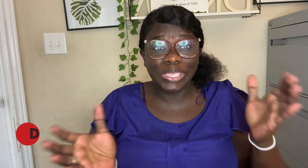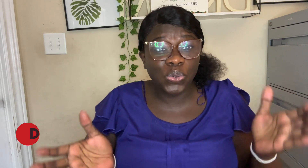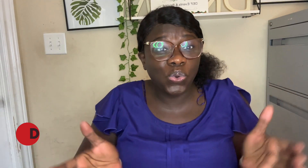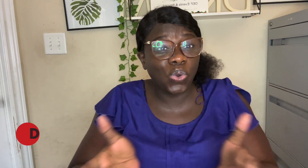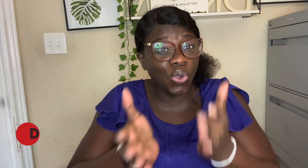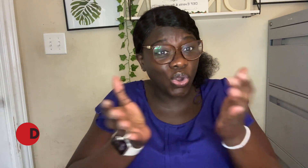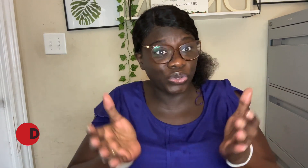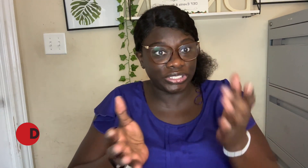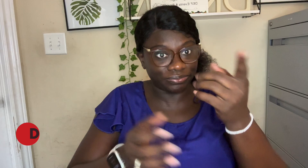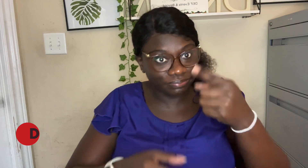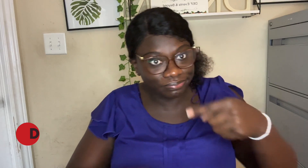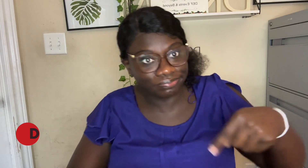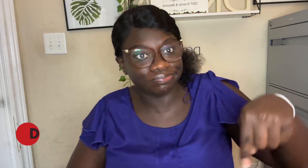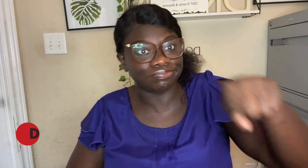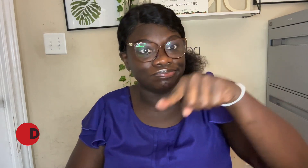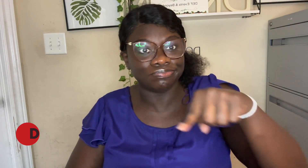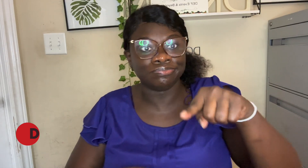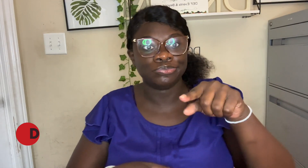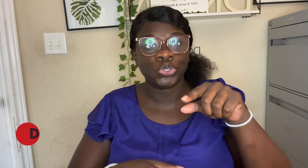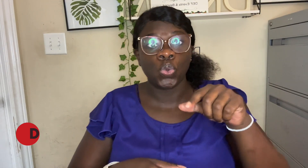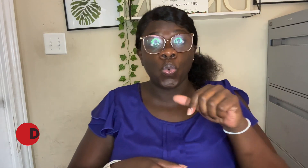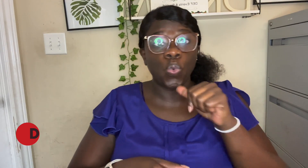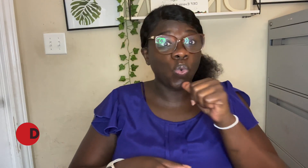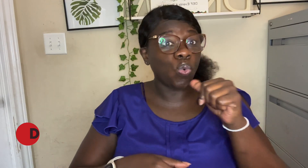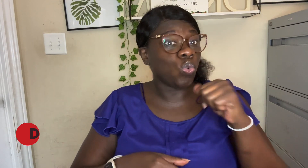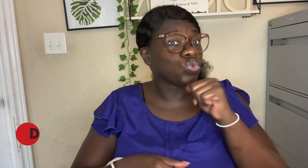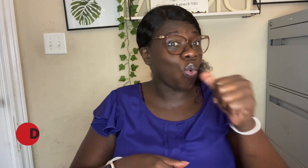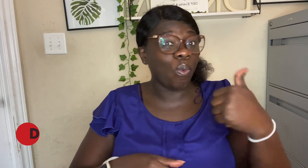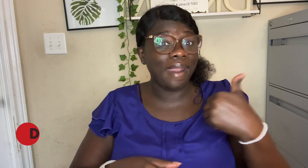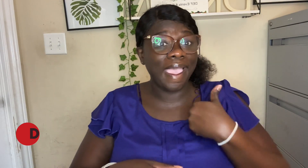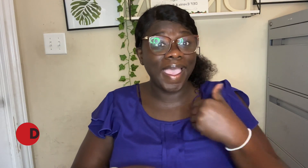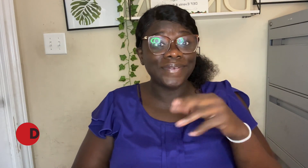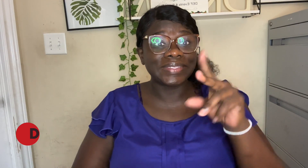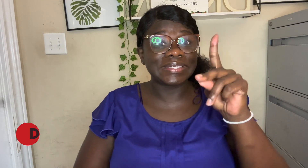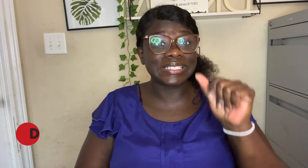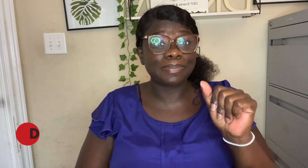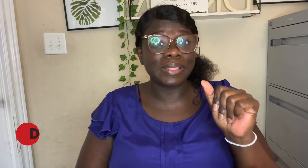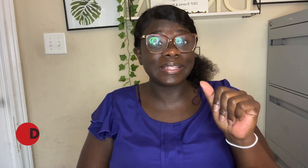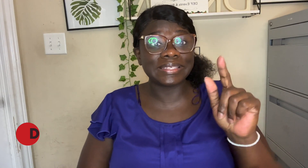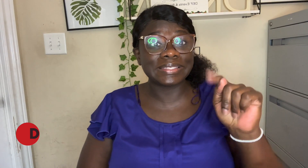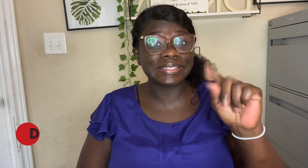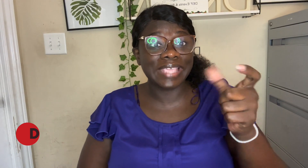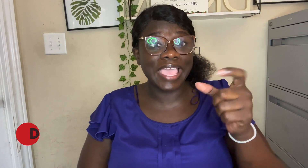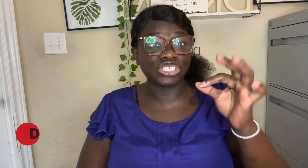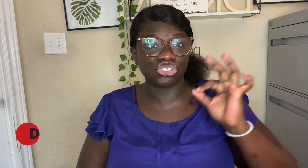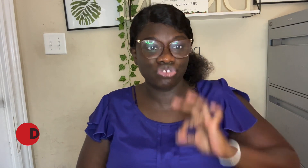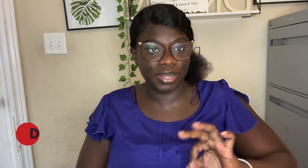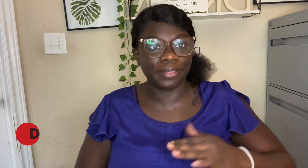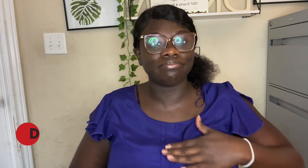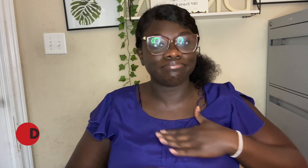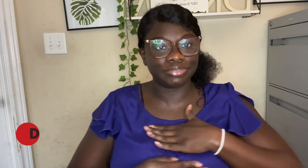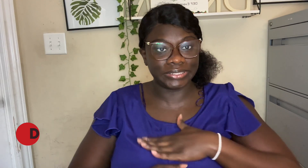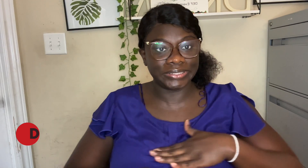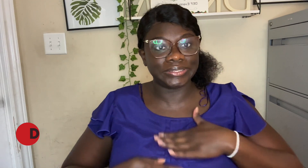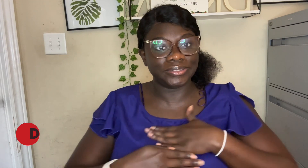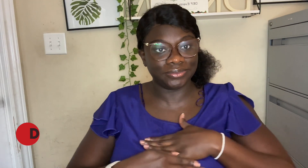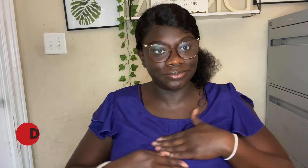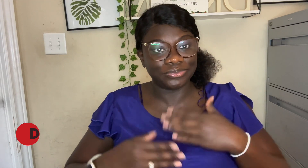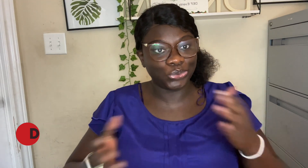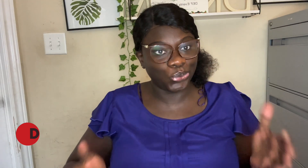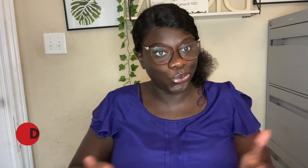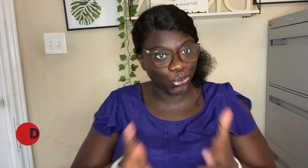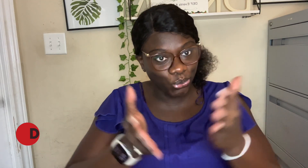Disability Tax Credit, please apply and send it to the government,